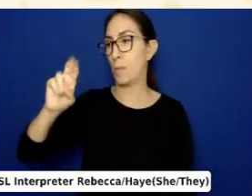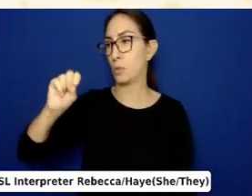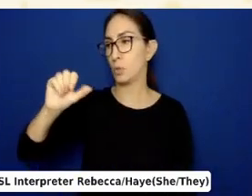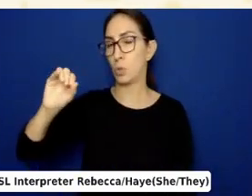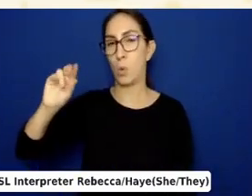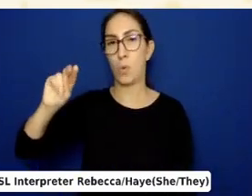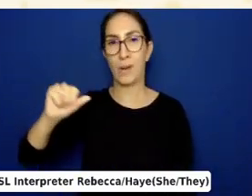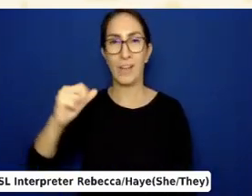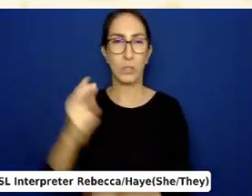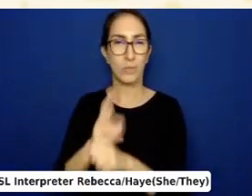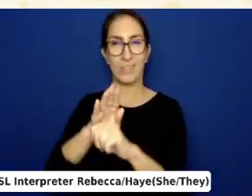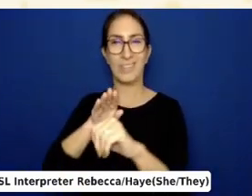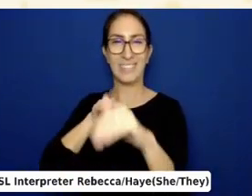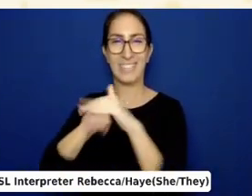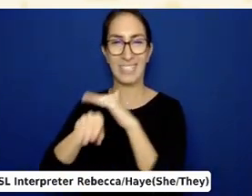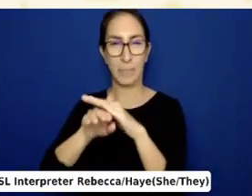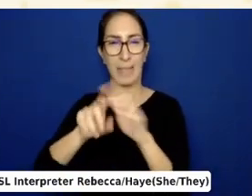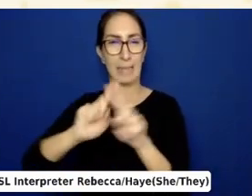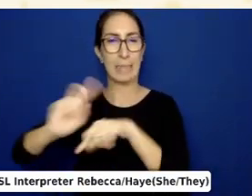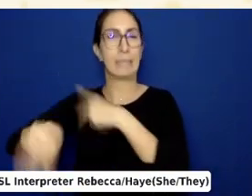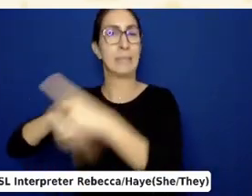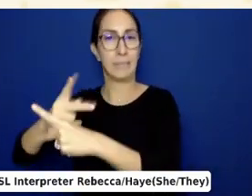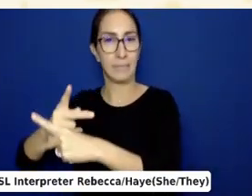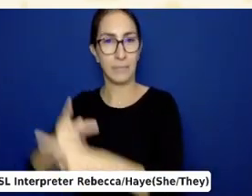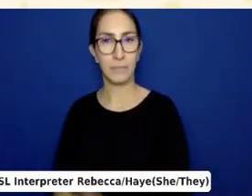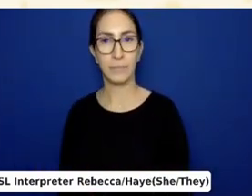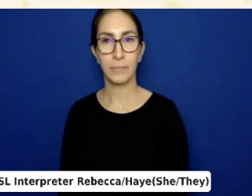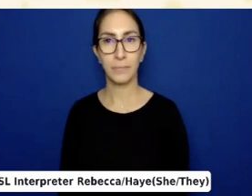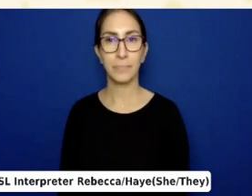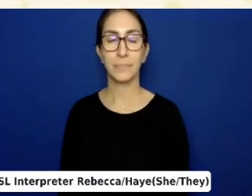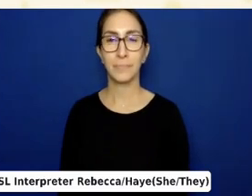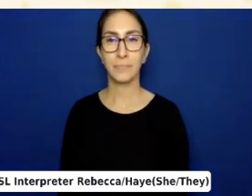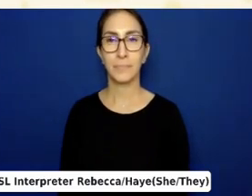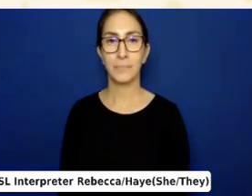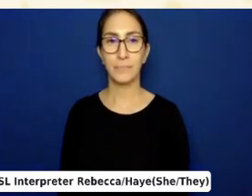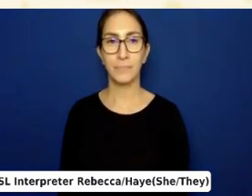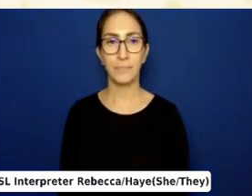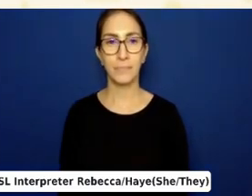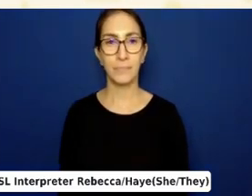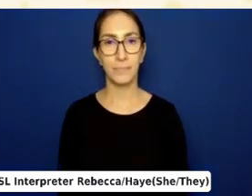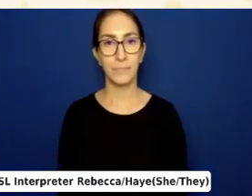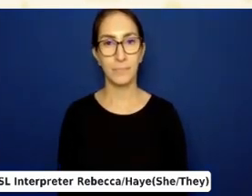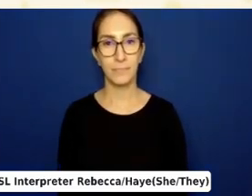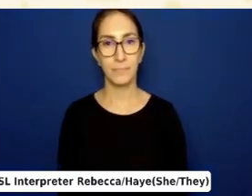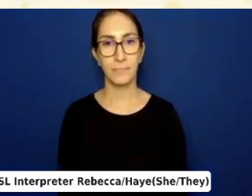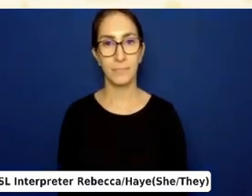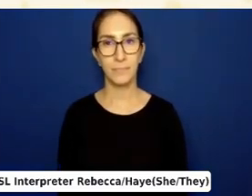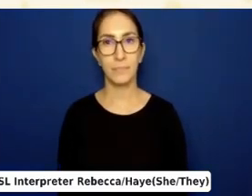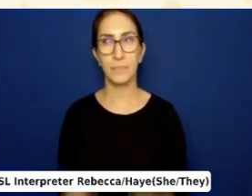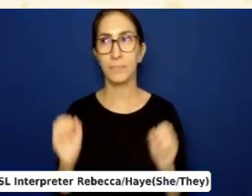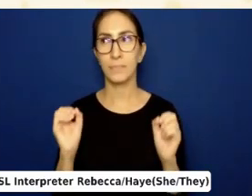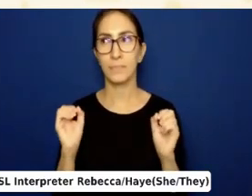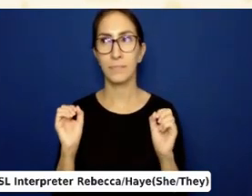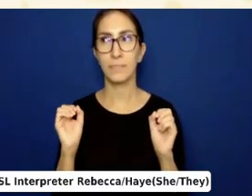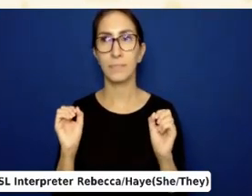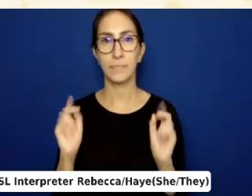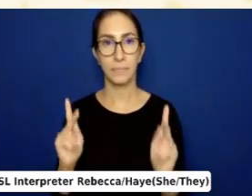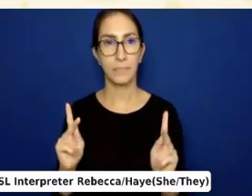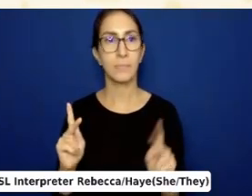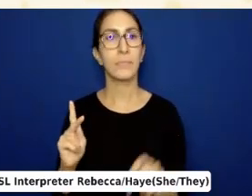OK, two more slides to finish the conversation.